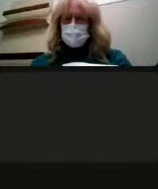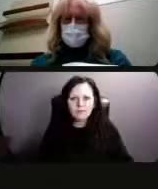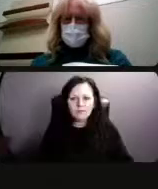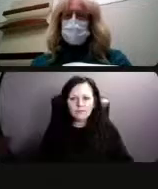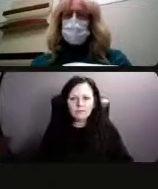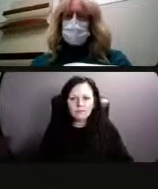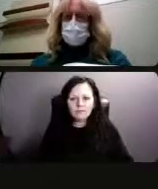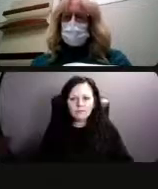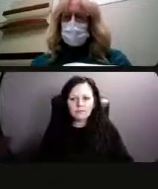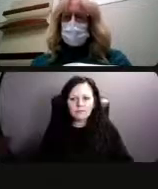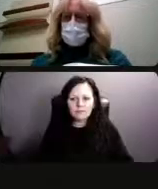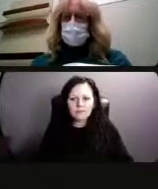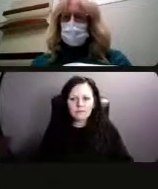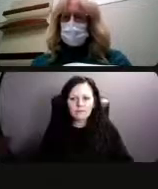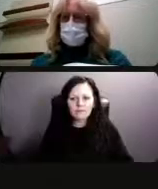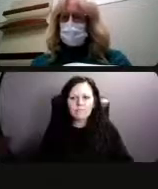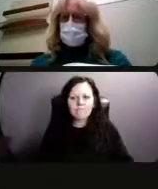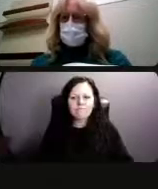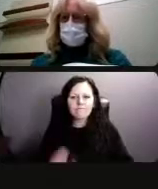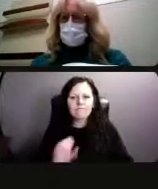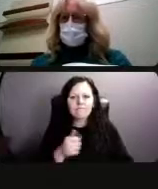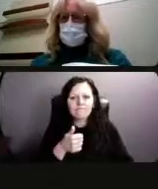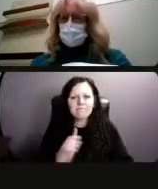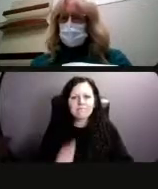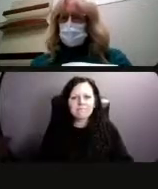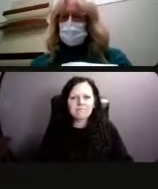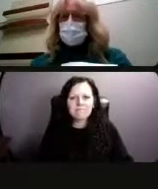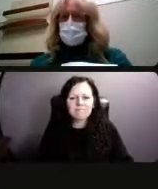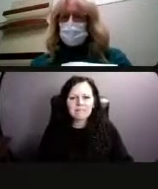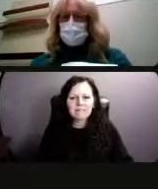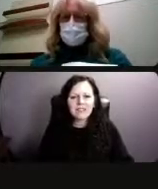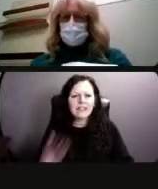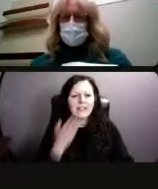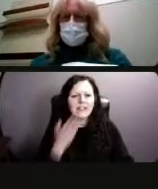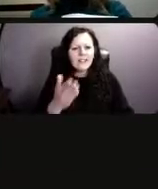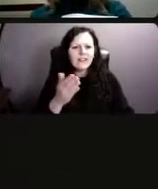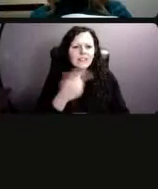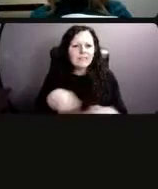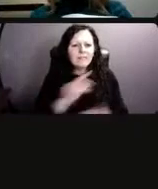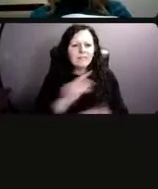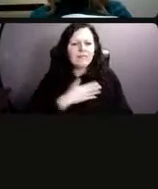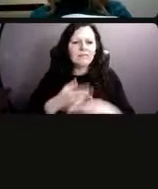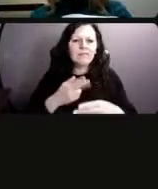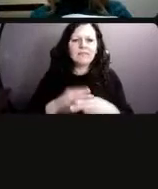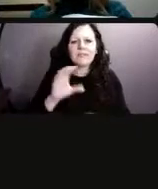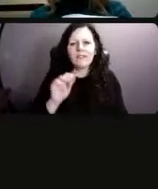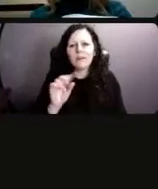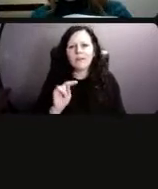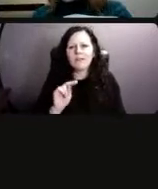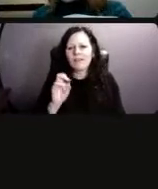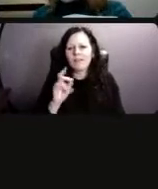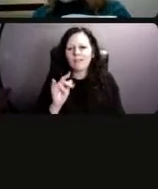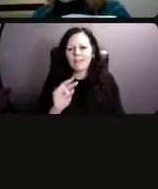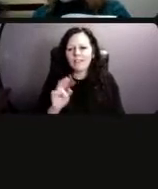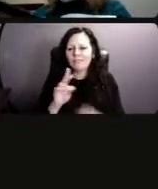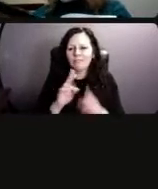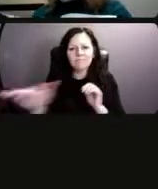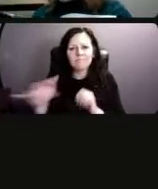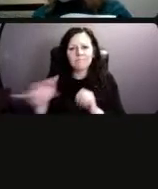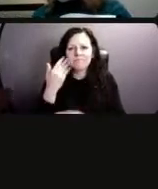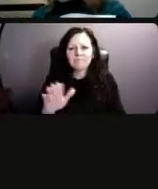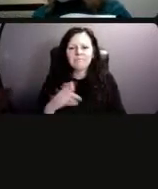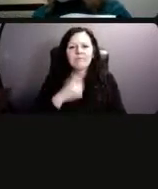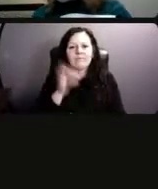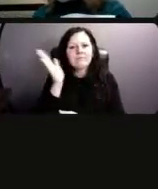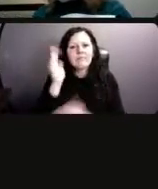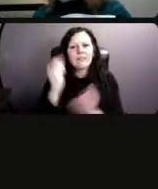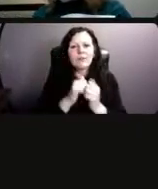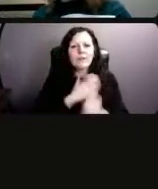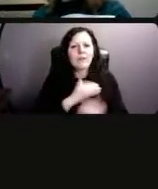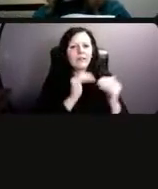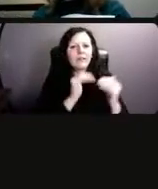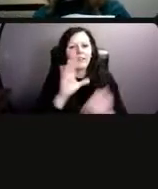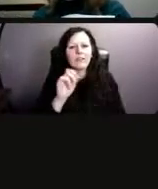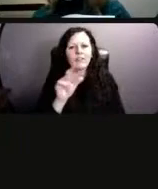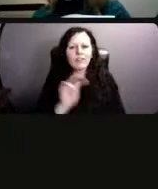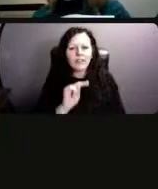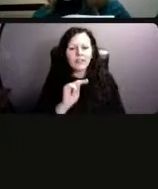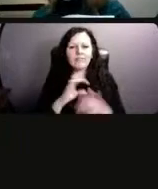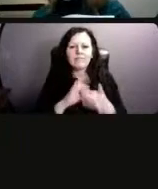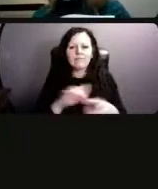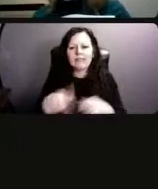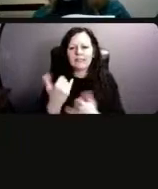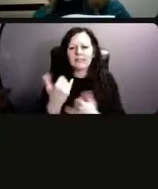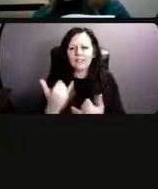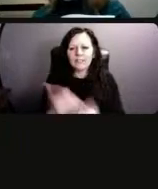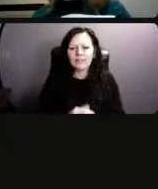THAT WE HAVE AN THANKS.